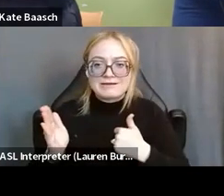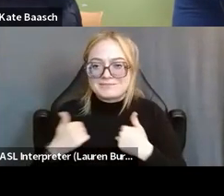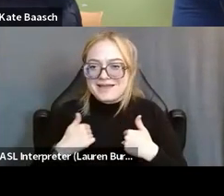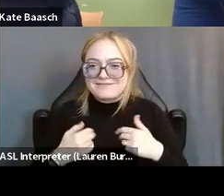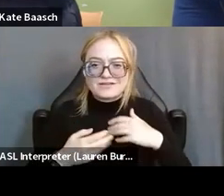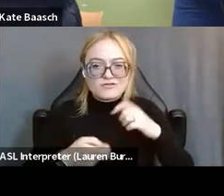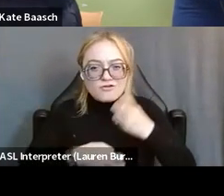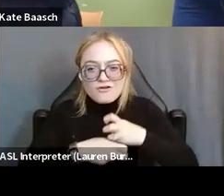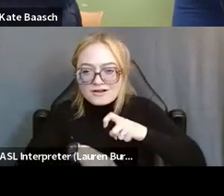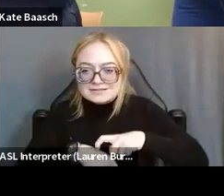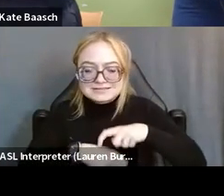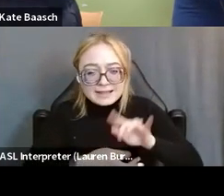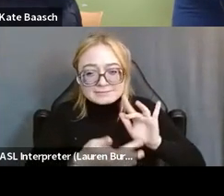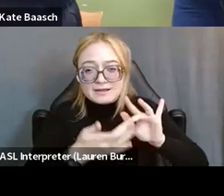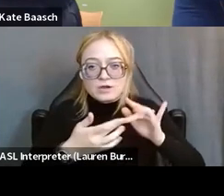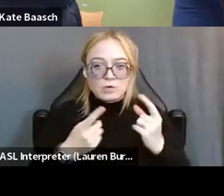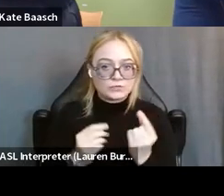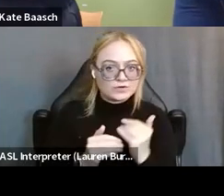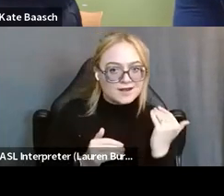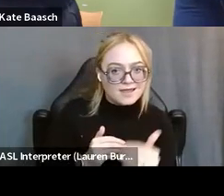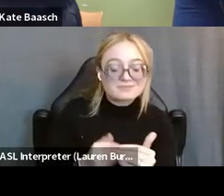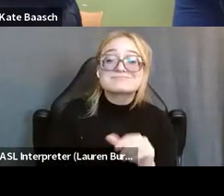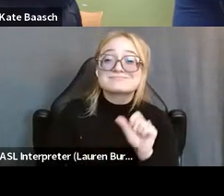or sort of knowing what to do next, and I can say 100%,